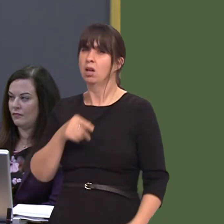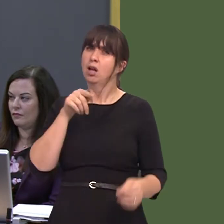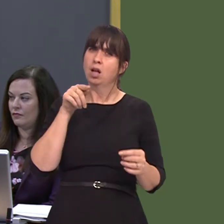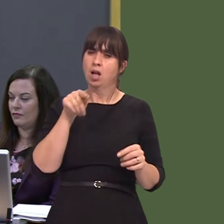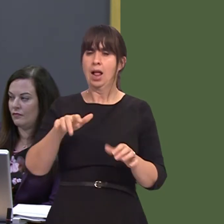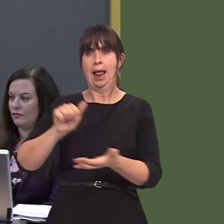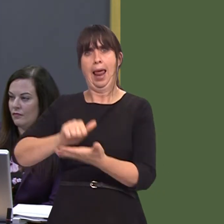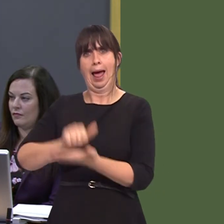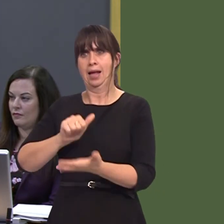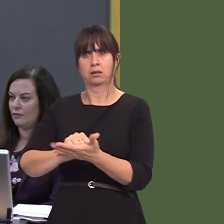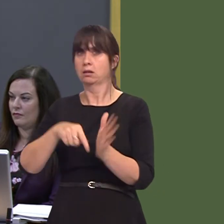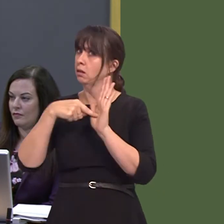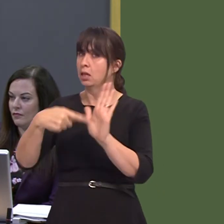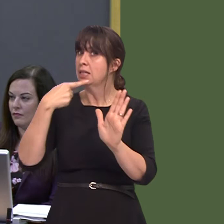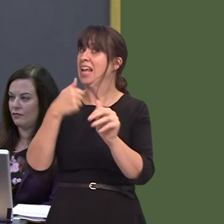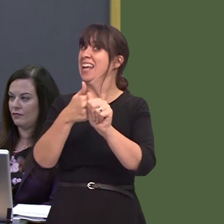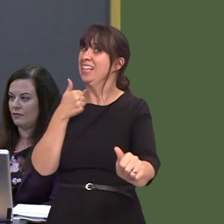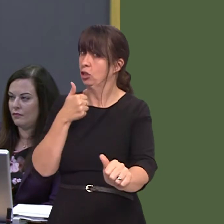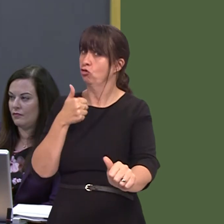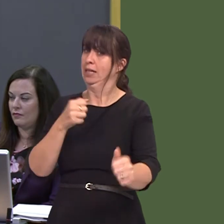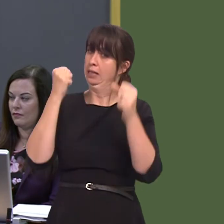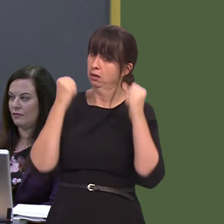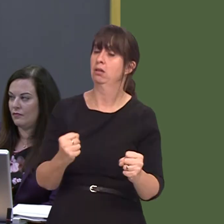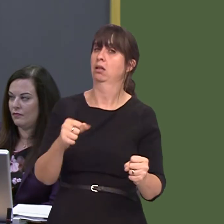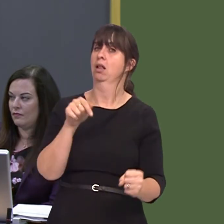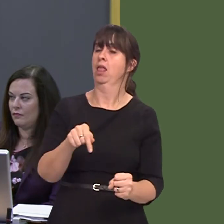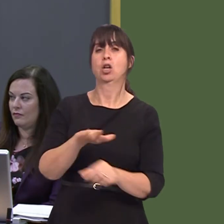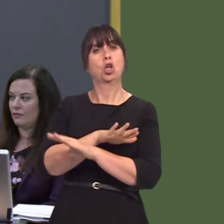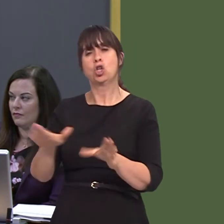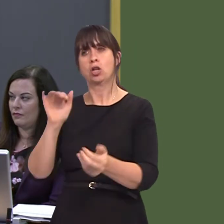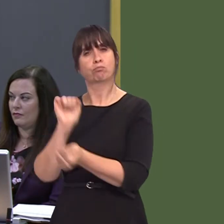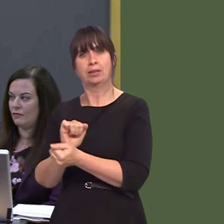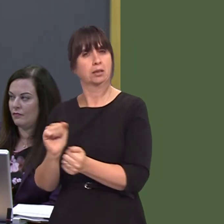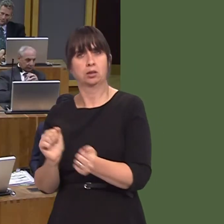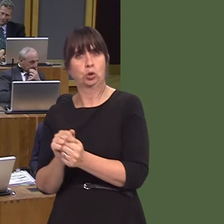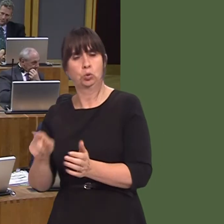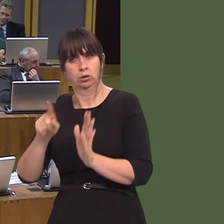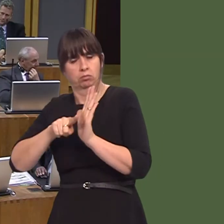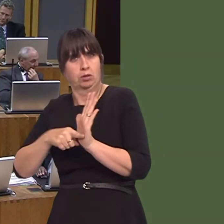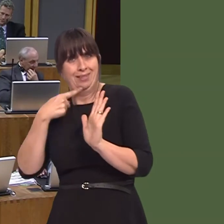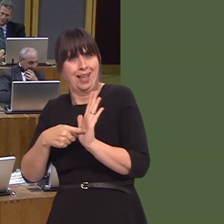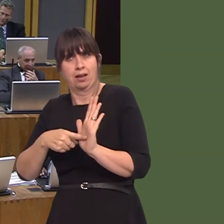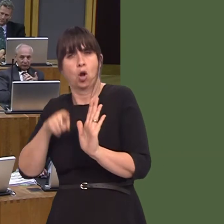land that actually recognises industry as the local economic driver, and not the building of a prison?